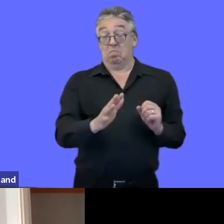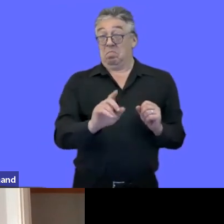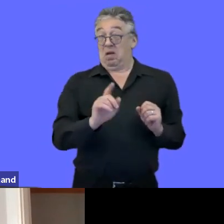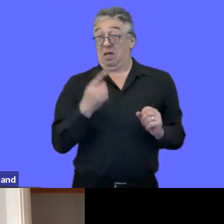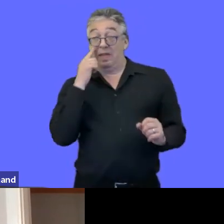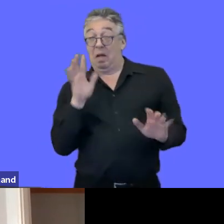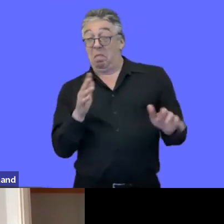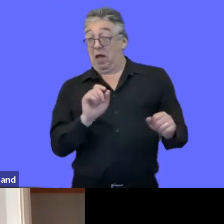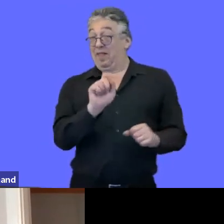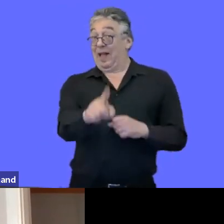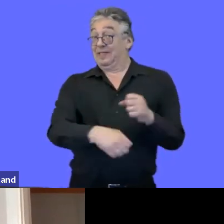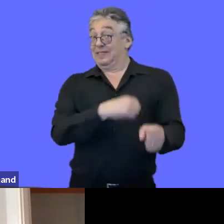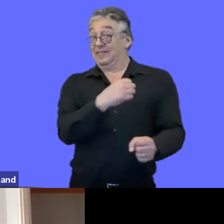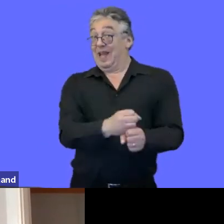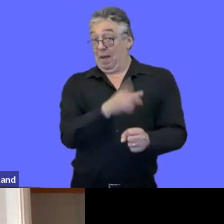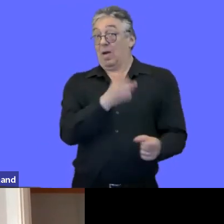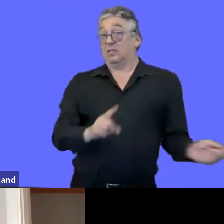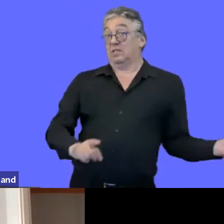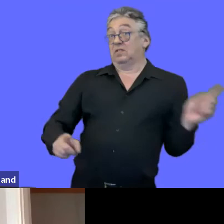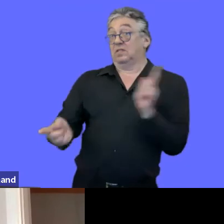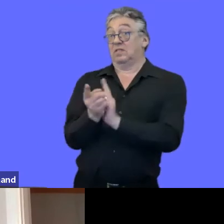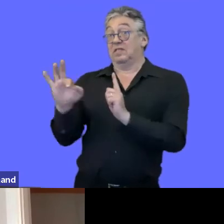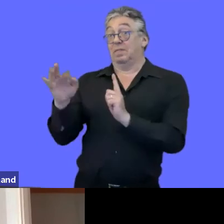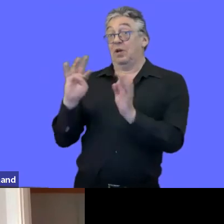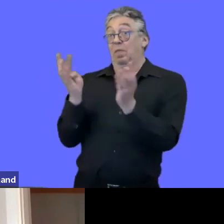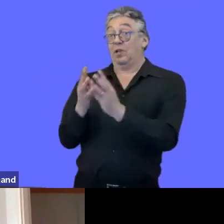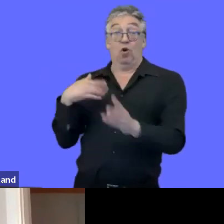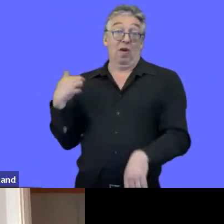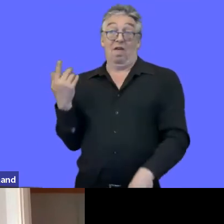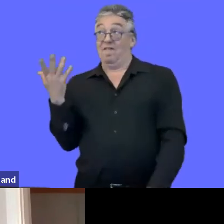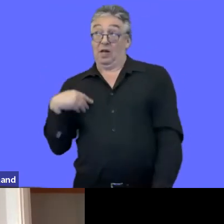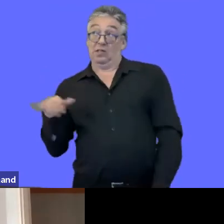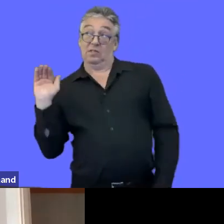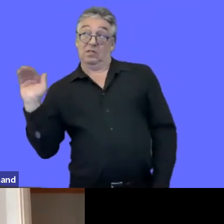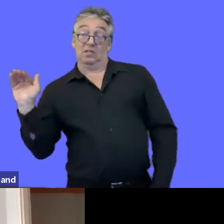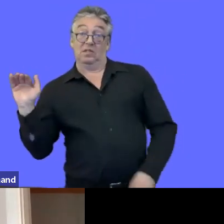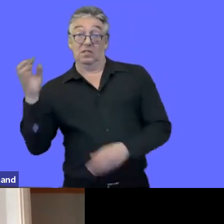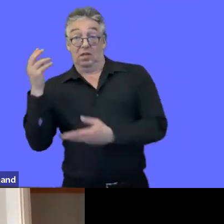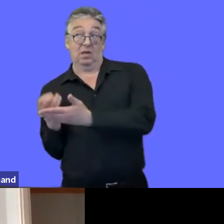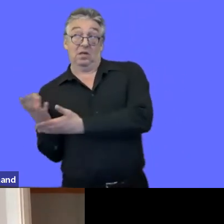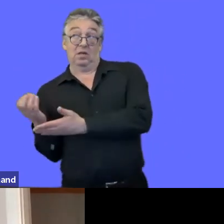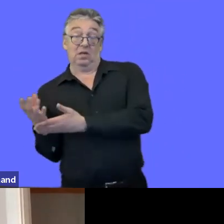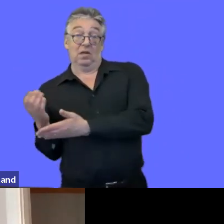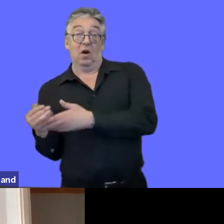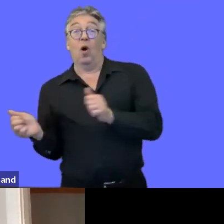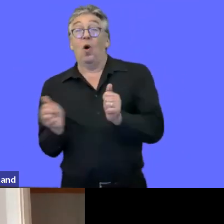and we have submitted information to the committee on the implementation together with HCLU, the national NGO.